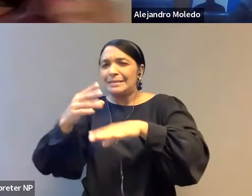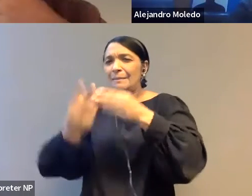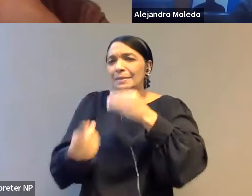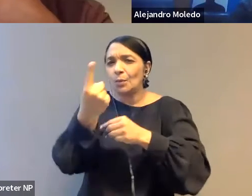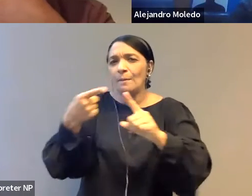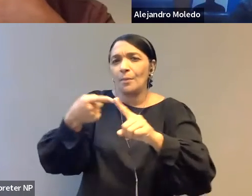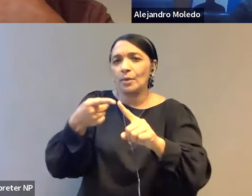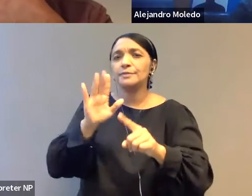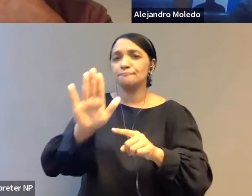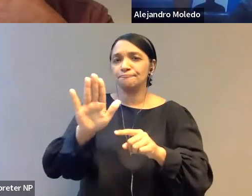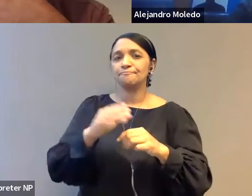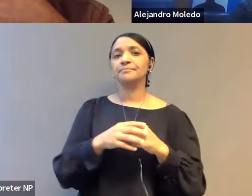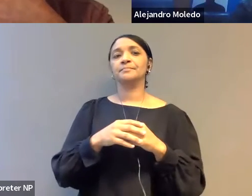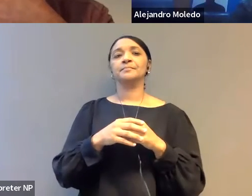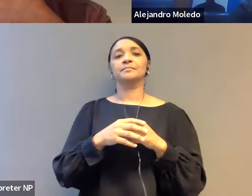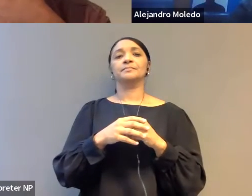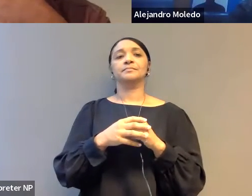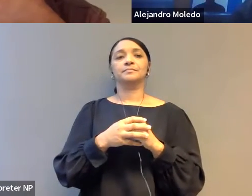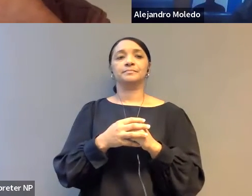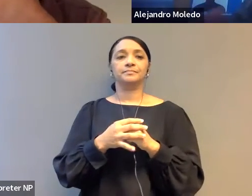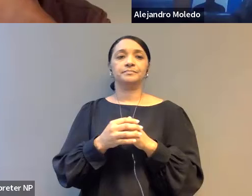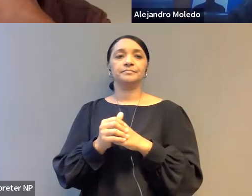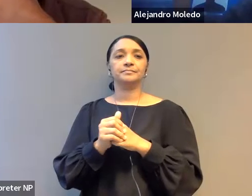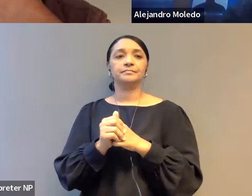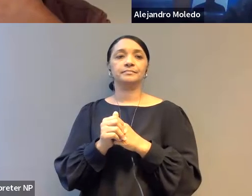concerning other complementing acts